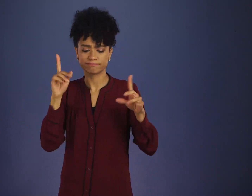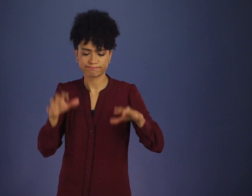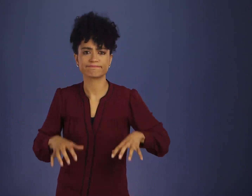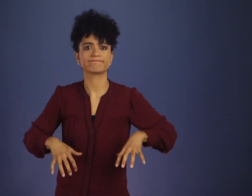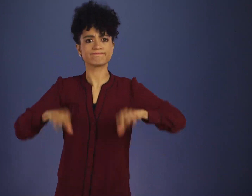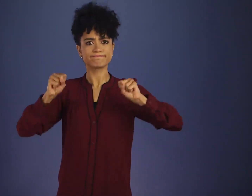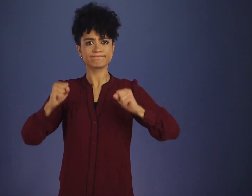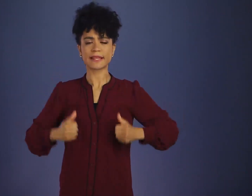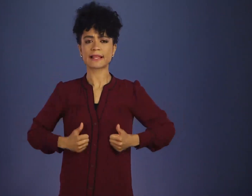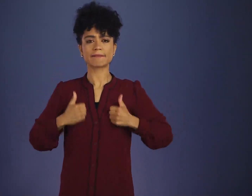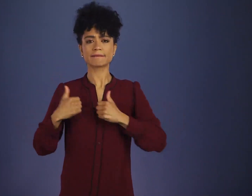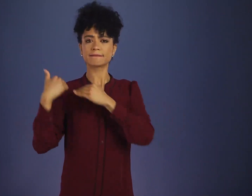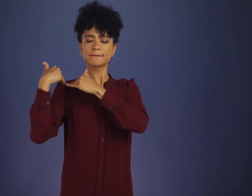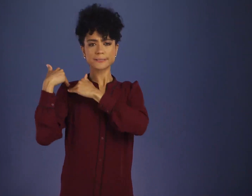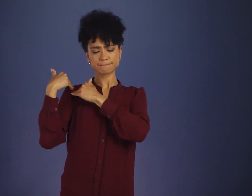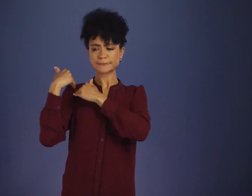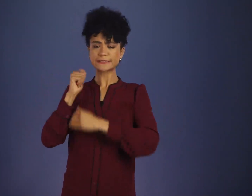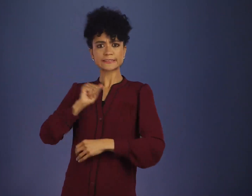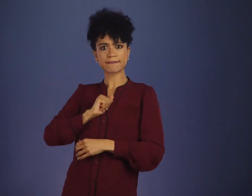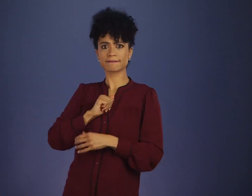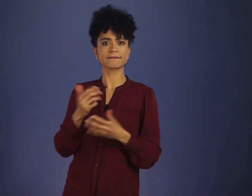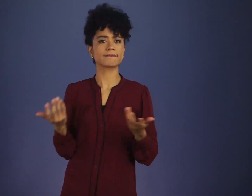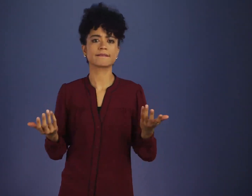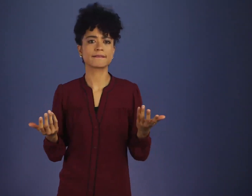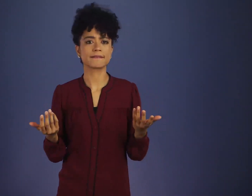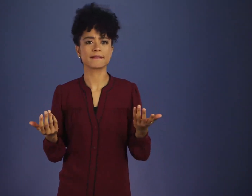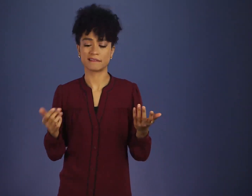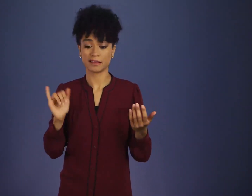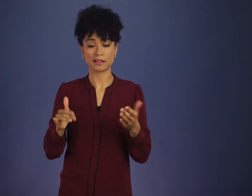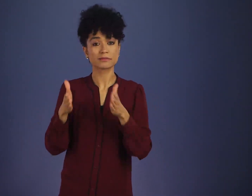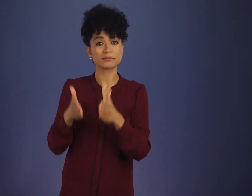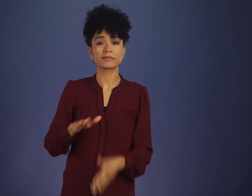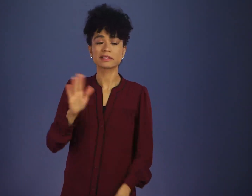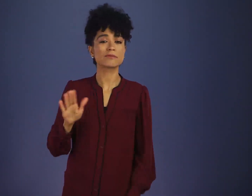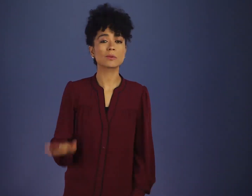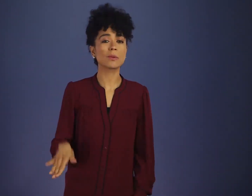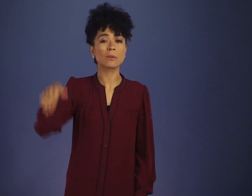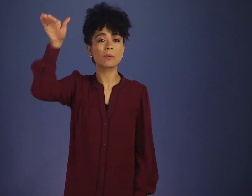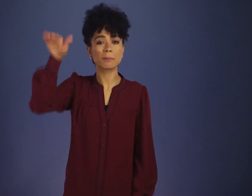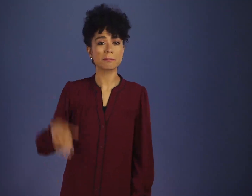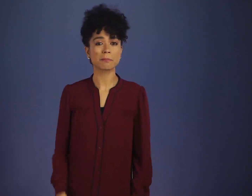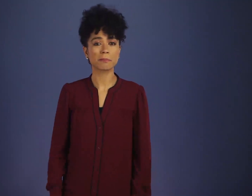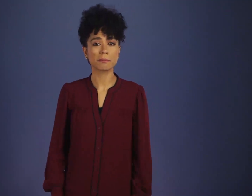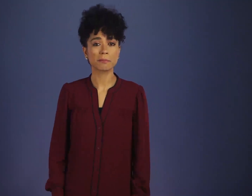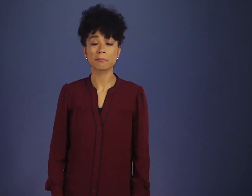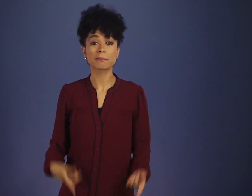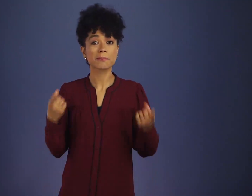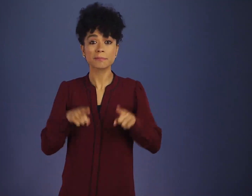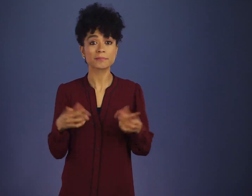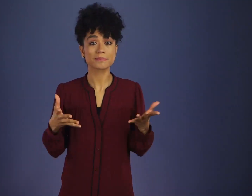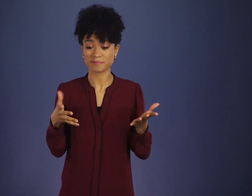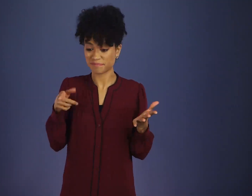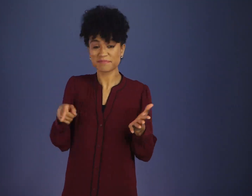This weak one, failing to meet life's responsibilities with his own resources, never grows up.